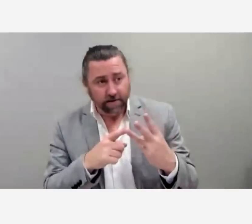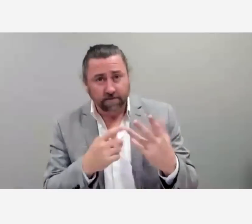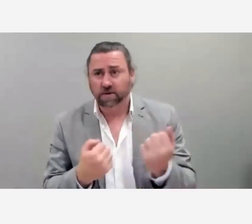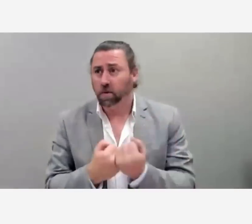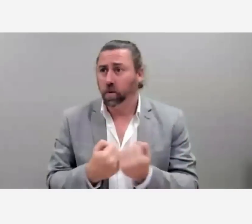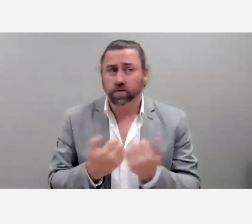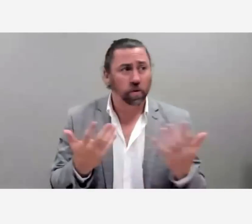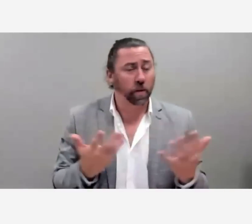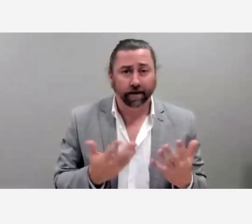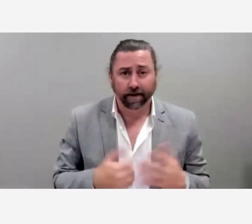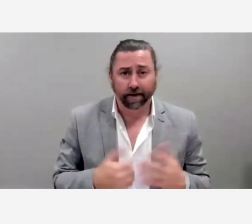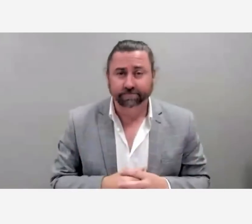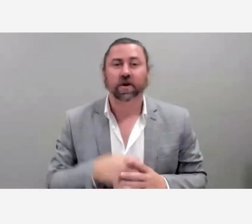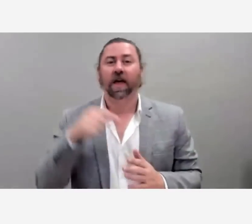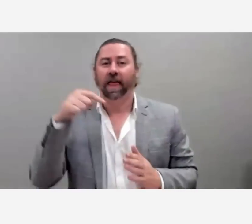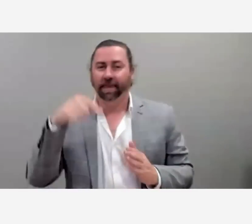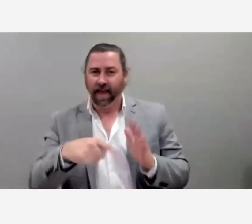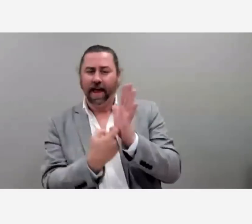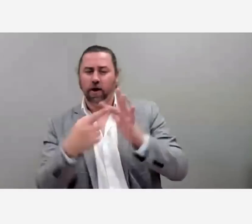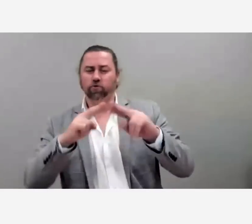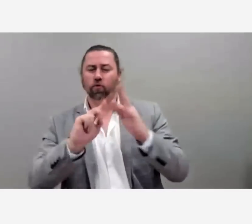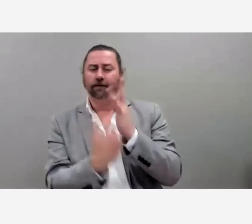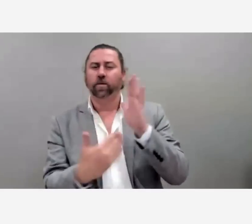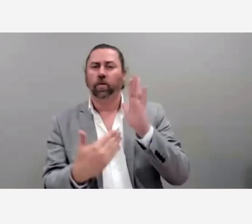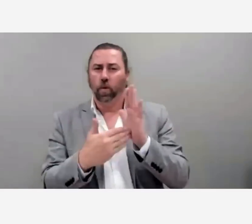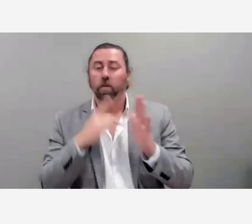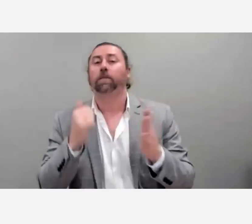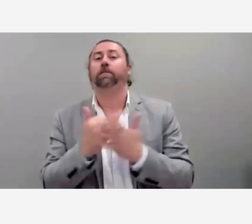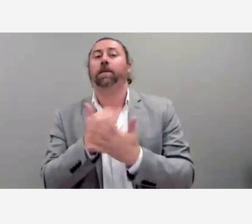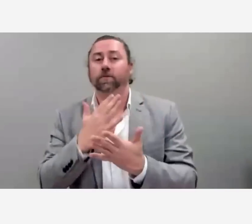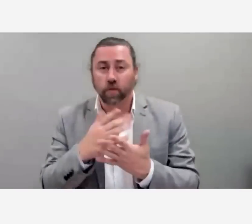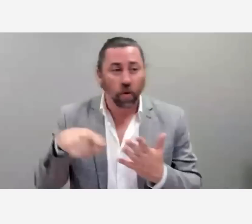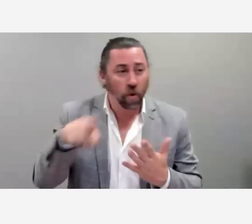The In-Home Aged Care Reforms will ensure older Australians are able to access high quality aged